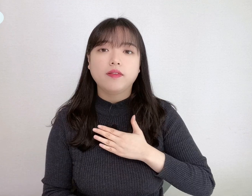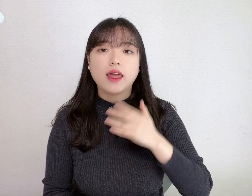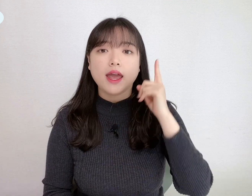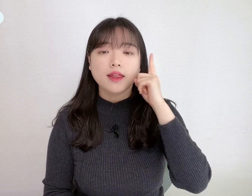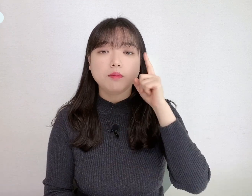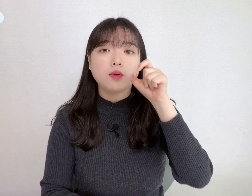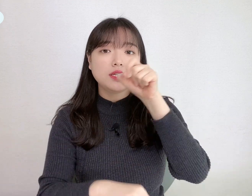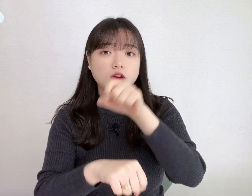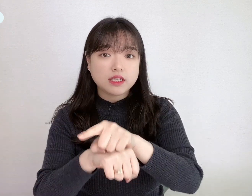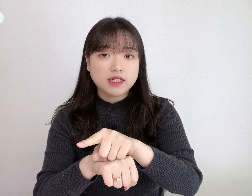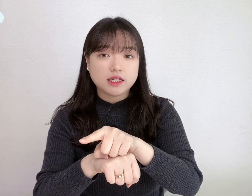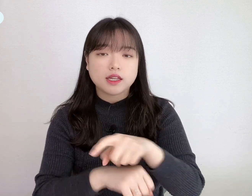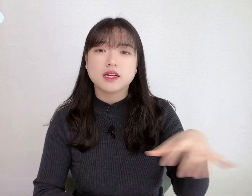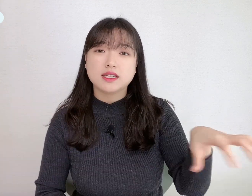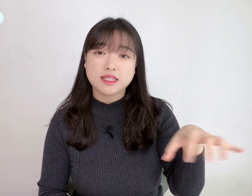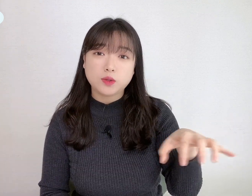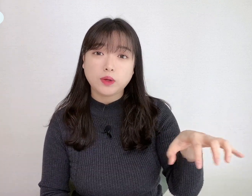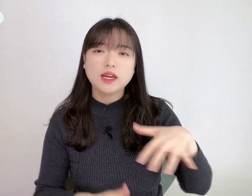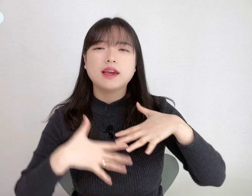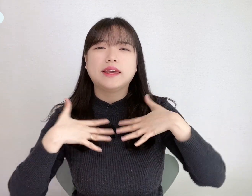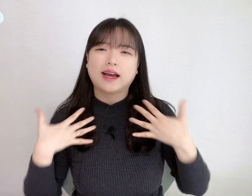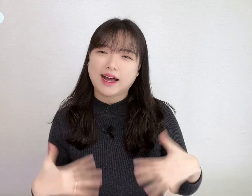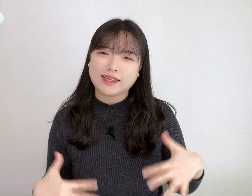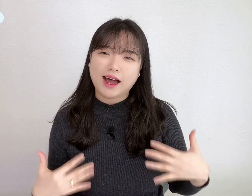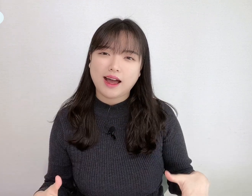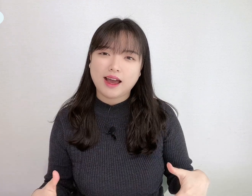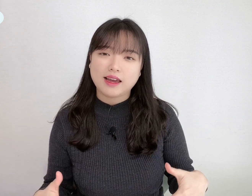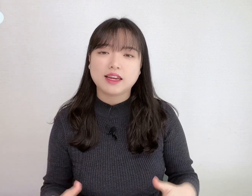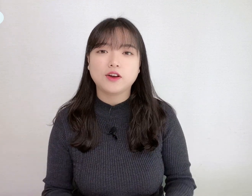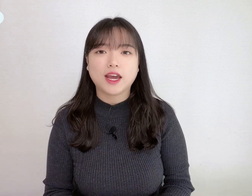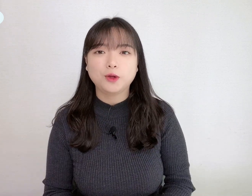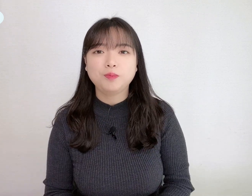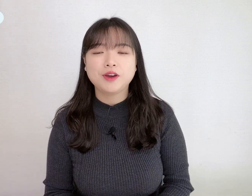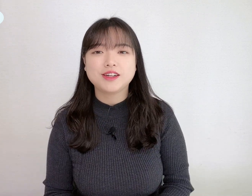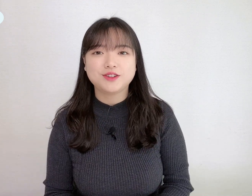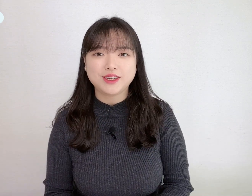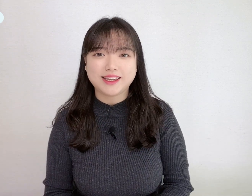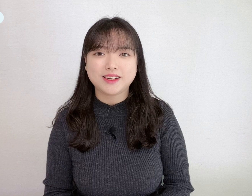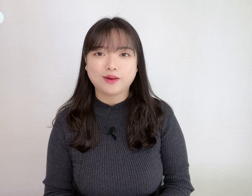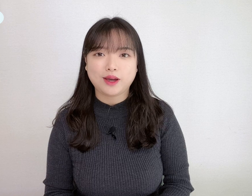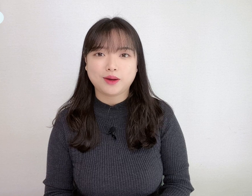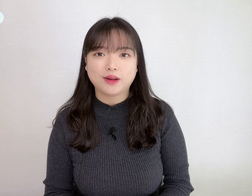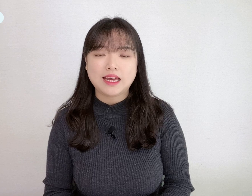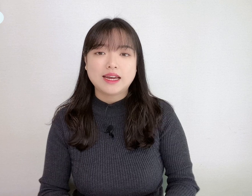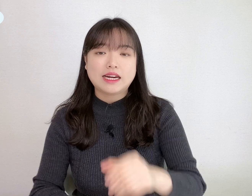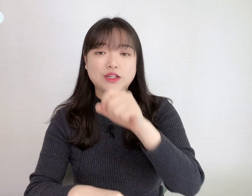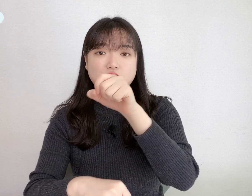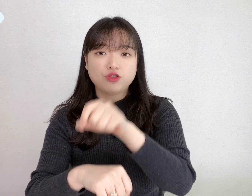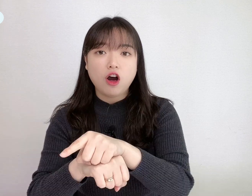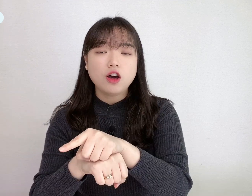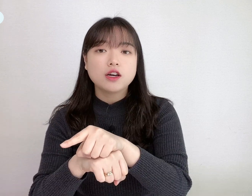phone is weak vibration. It can also be expressed like this So, I told you that this sign